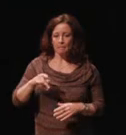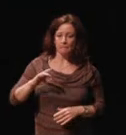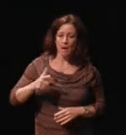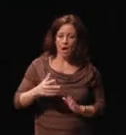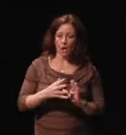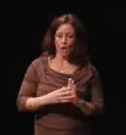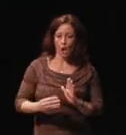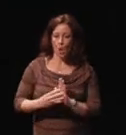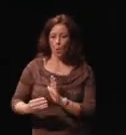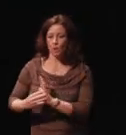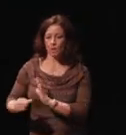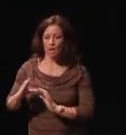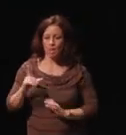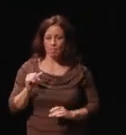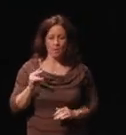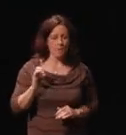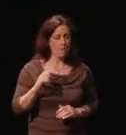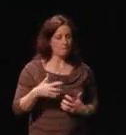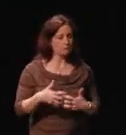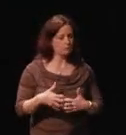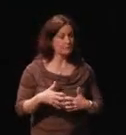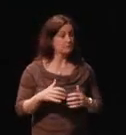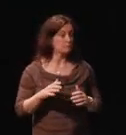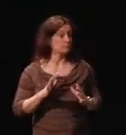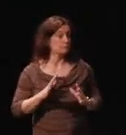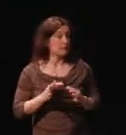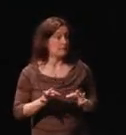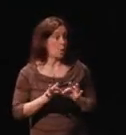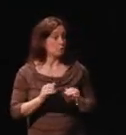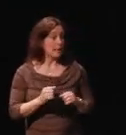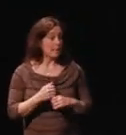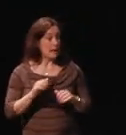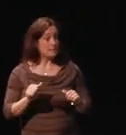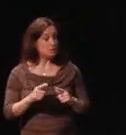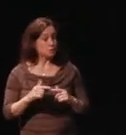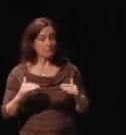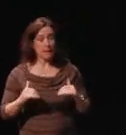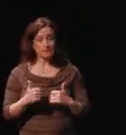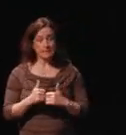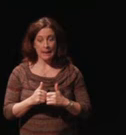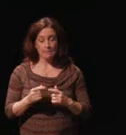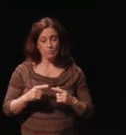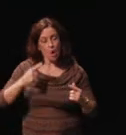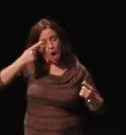very common to get that ability to balance a game and make it fair of one player than another.